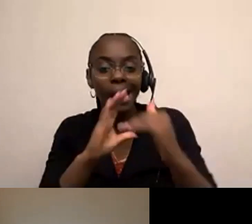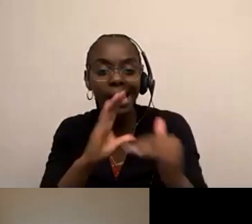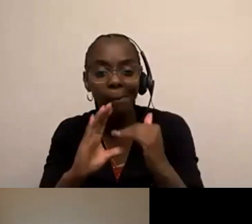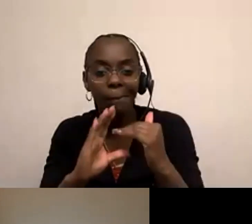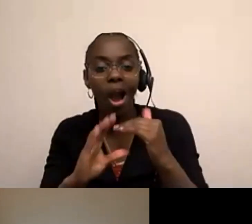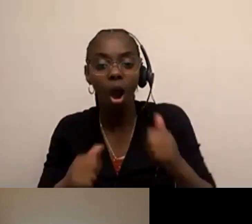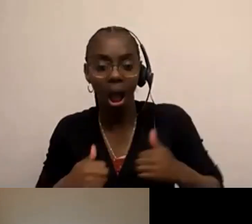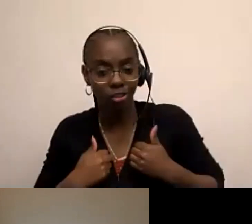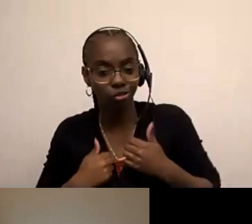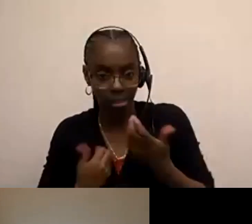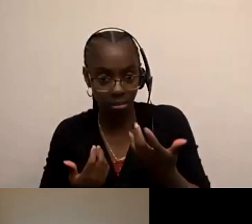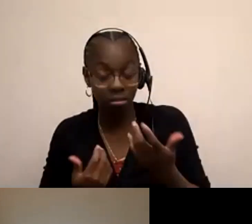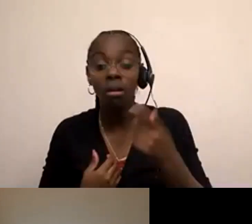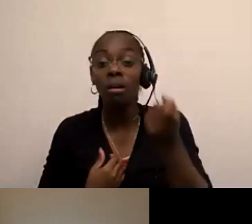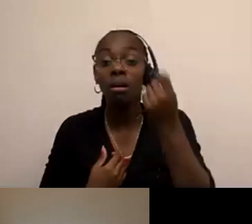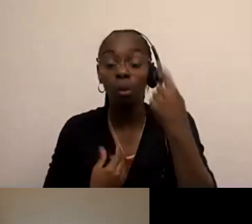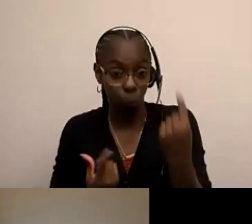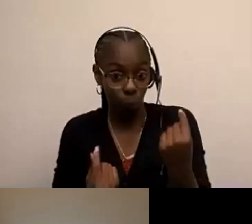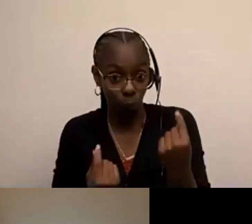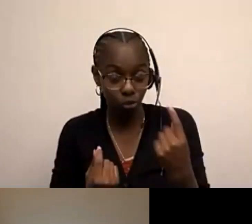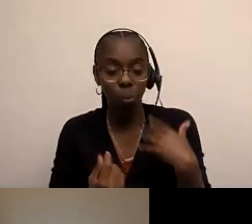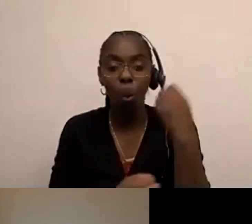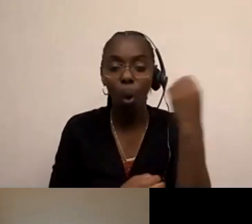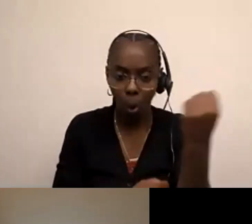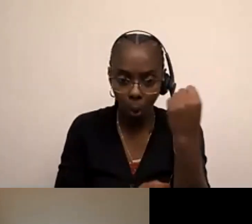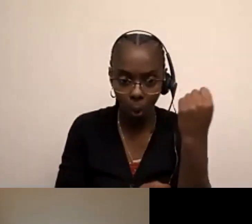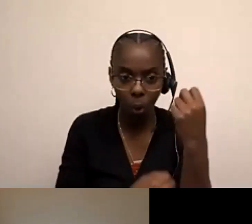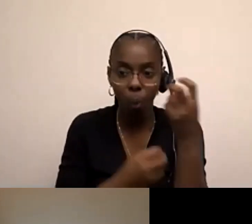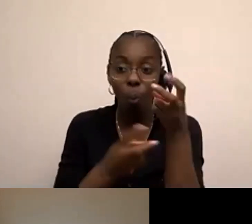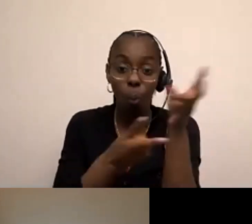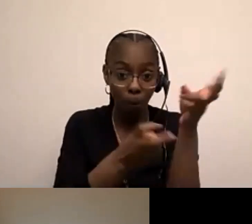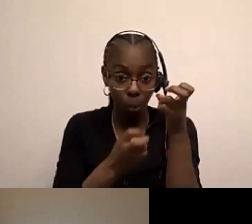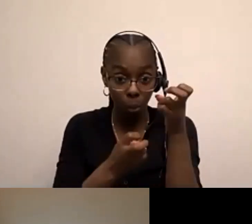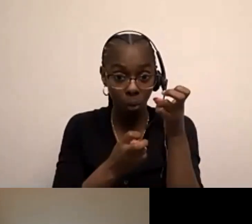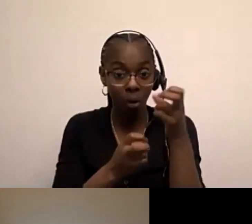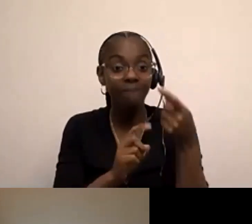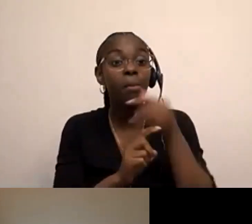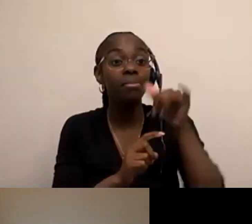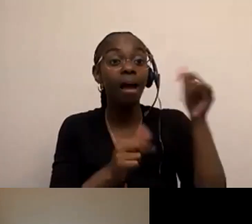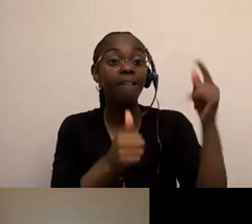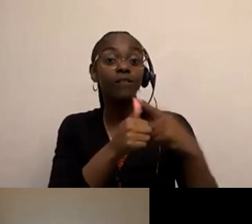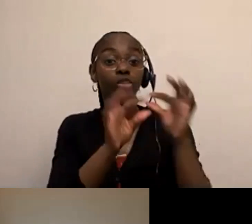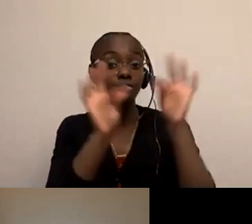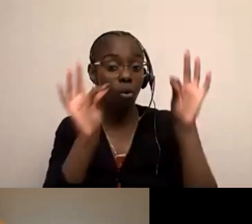I WILL PULL THOSE E-MAIL ADDRESSES ARE FROM THE FIRST FORM AND I WILL E-MAIL YOU THE SECOND